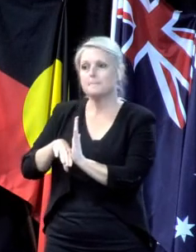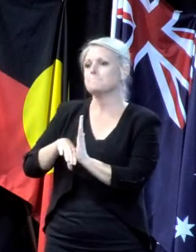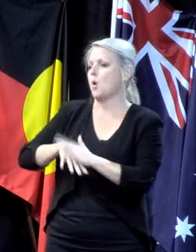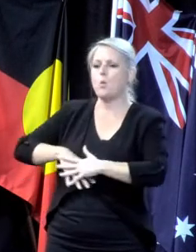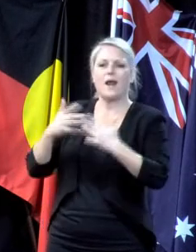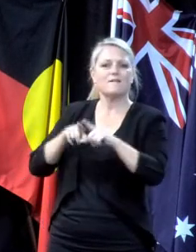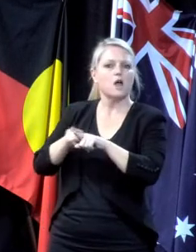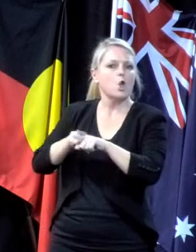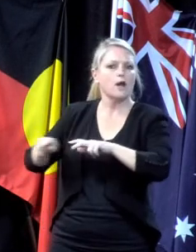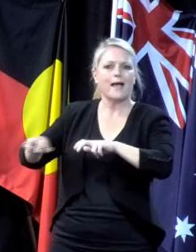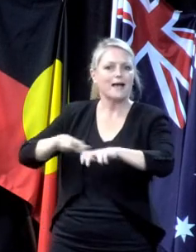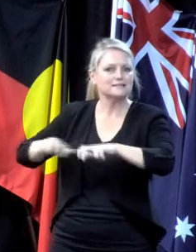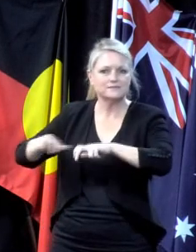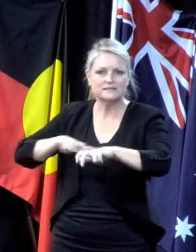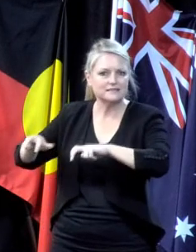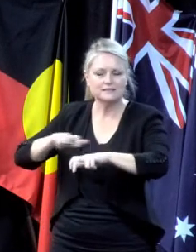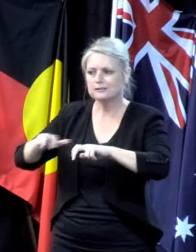So for me, that – that line is blurred.